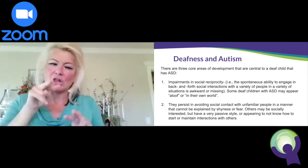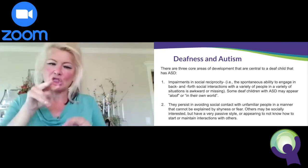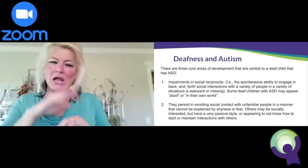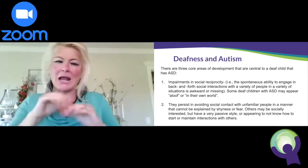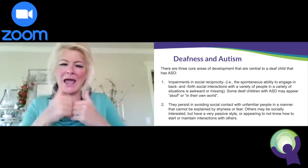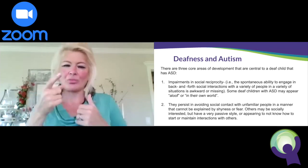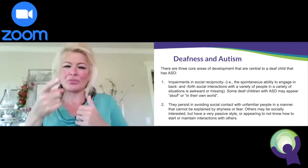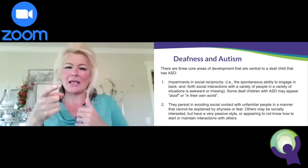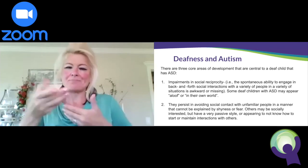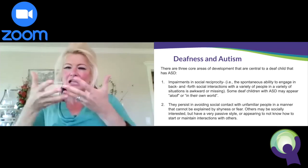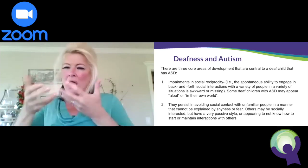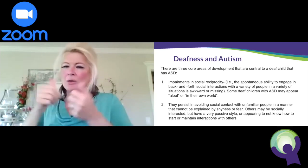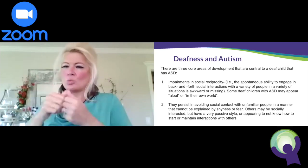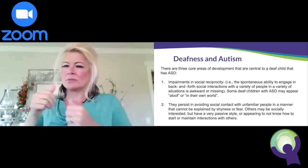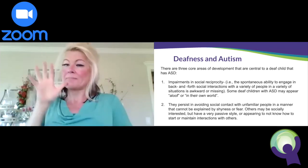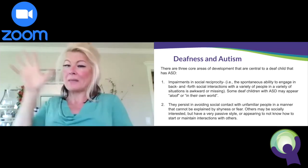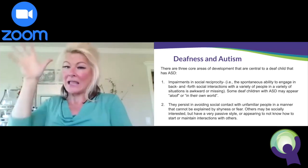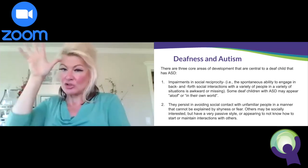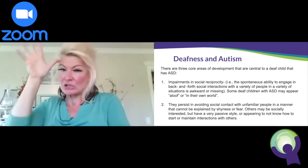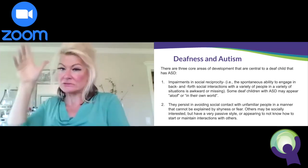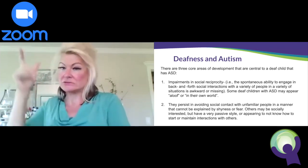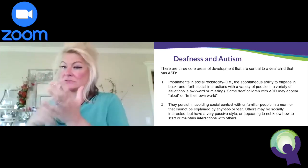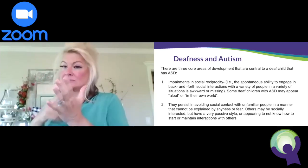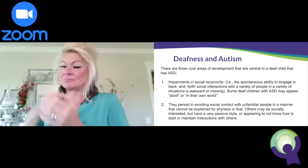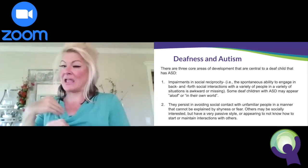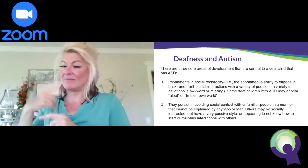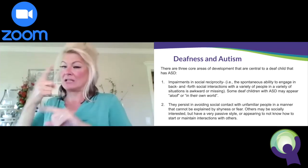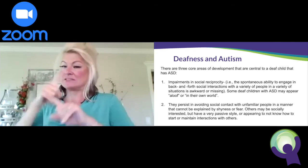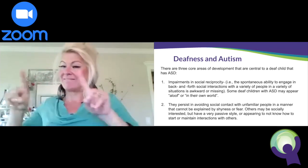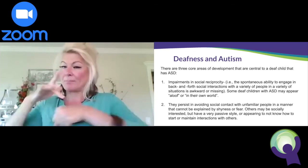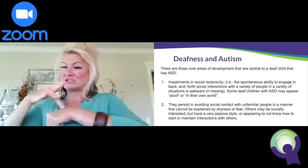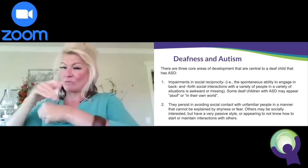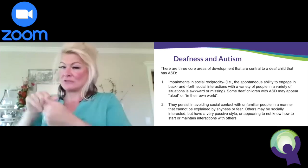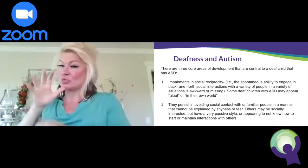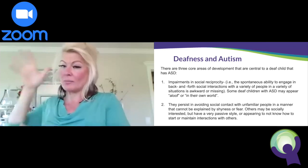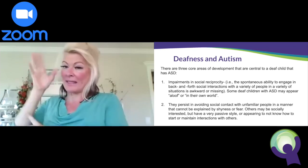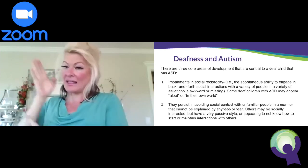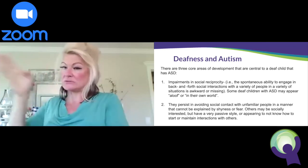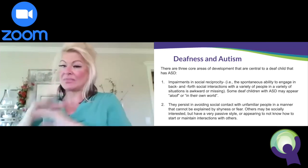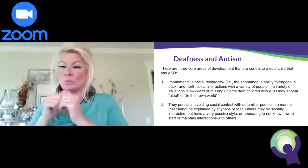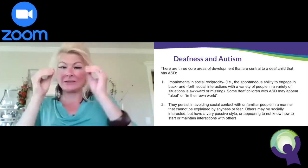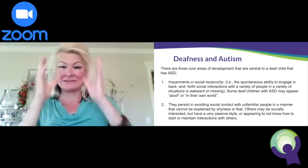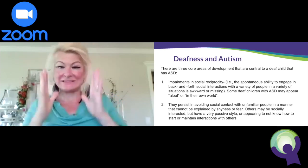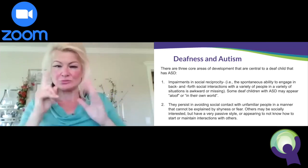hone in and really looking at how they interact even with their parents maybe they're